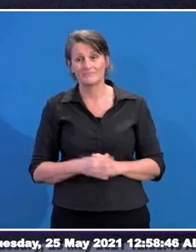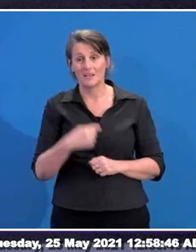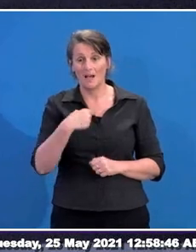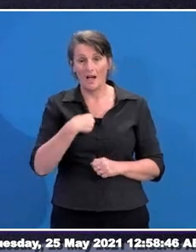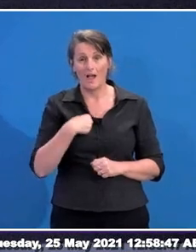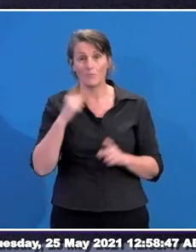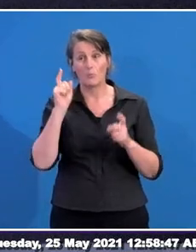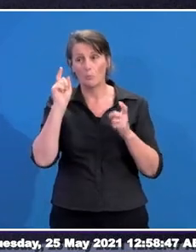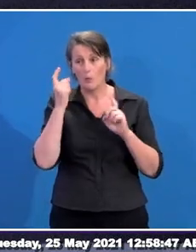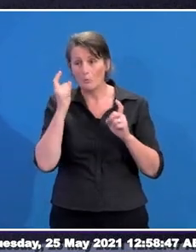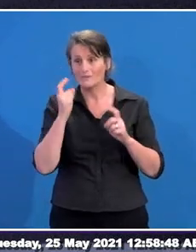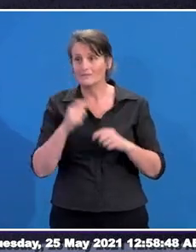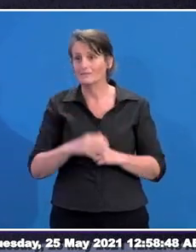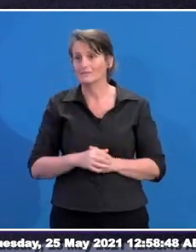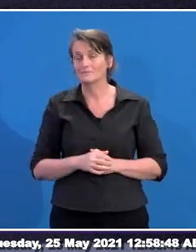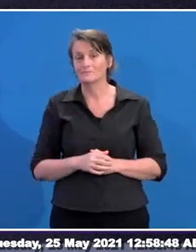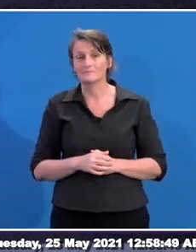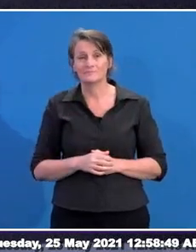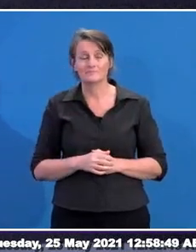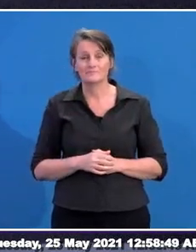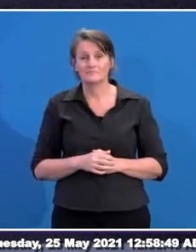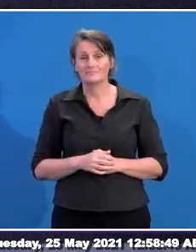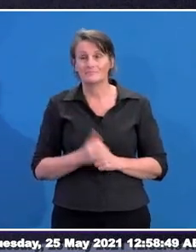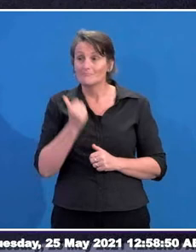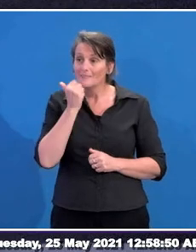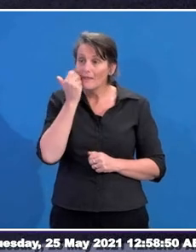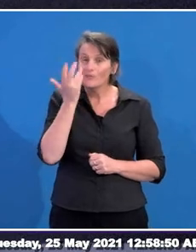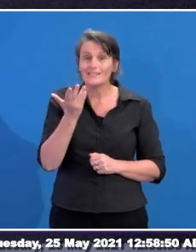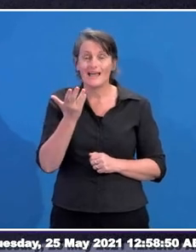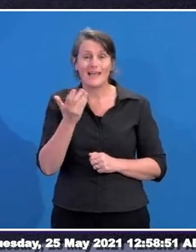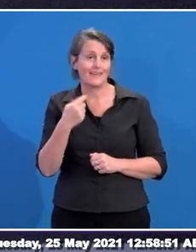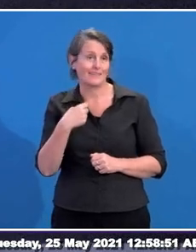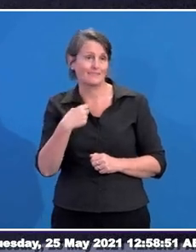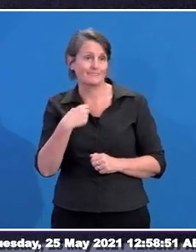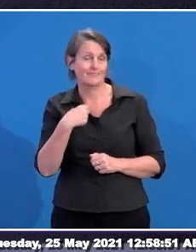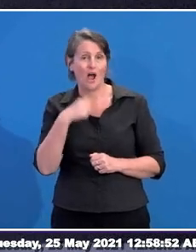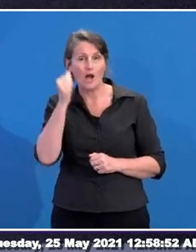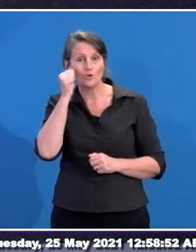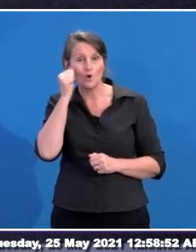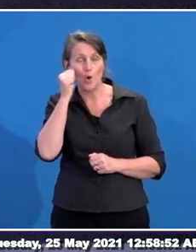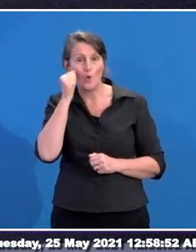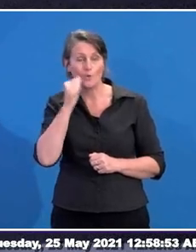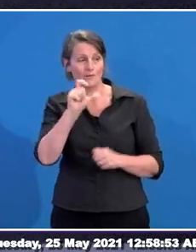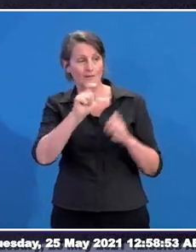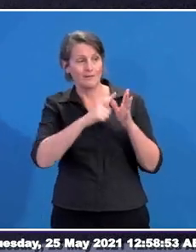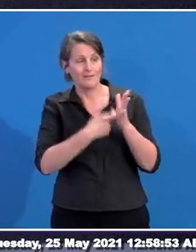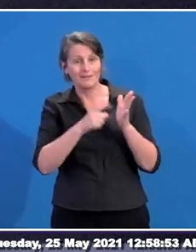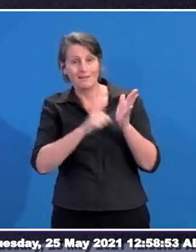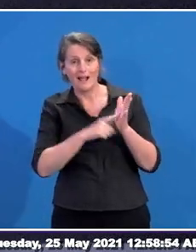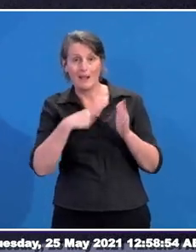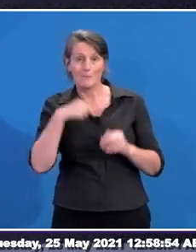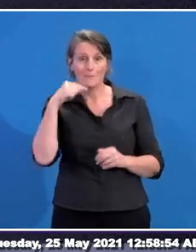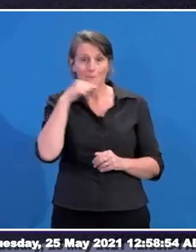I am --- every day I know that he is subjected to some new incident that